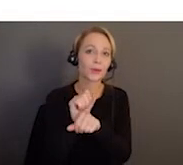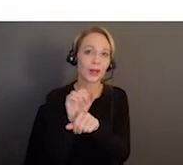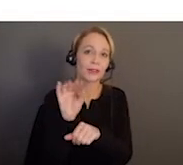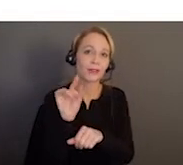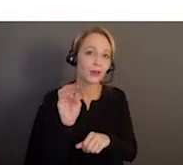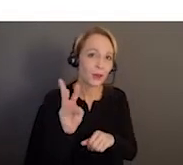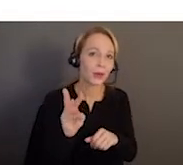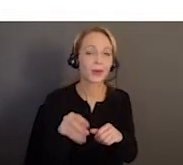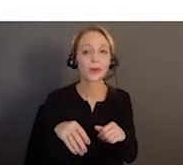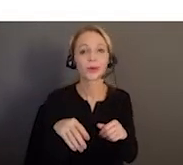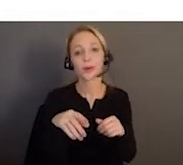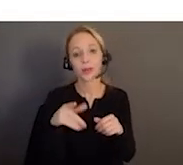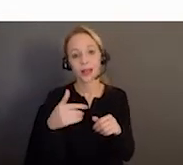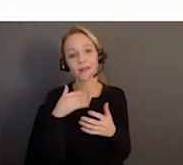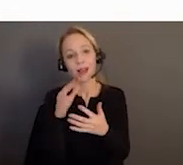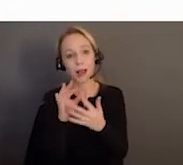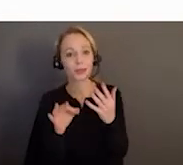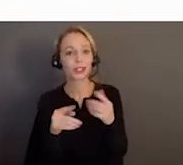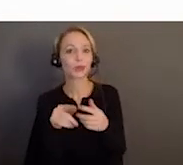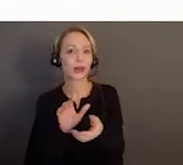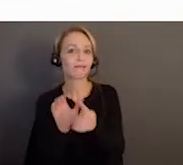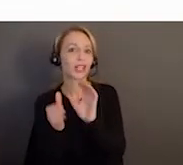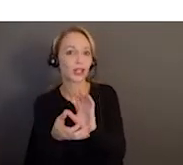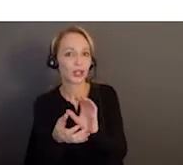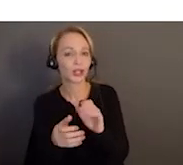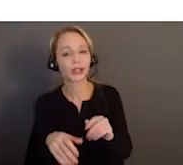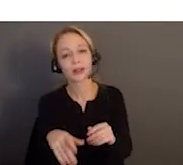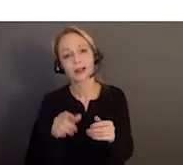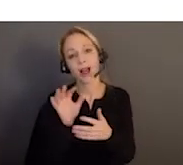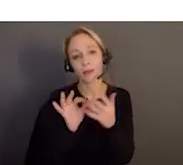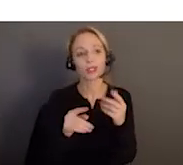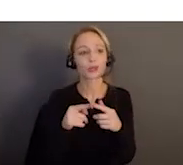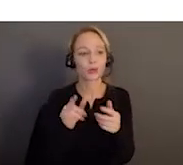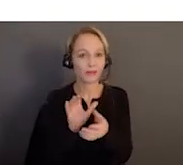OPTION TO CONFIGURE IT. AN OPPORTUNITY TO CONFIGURE IT.